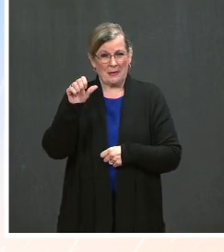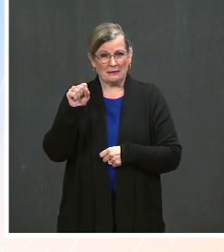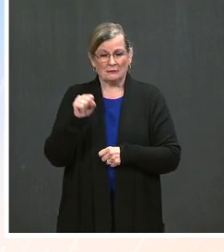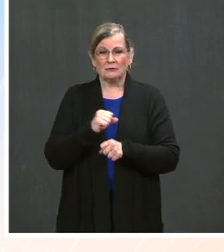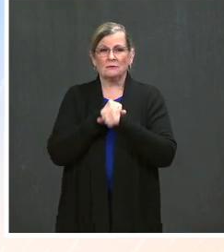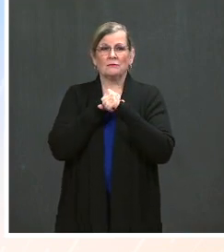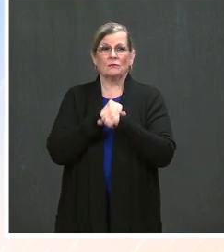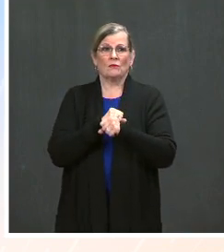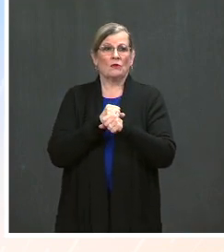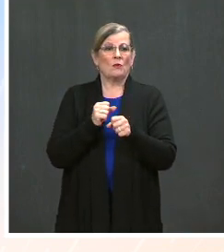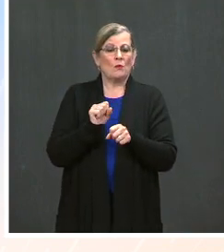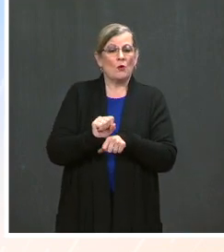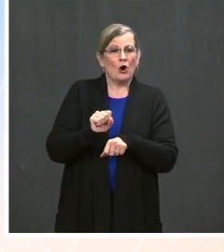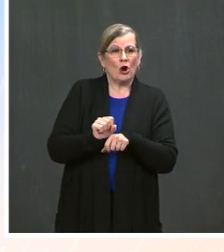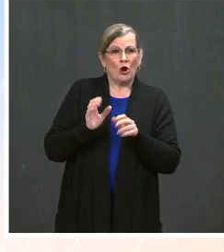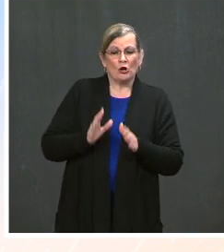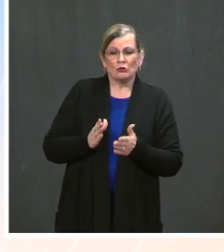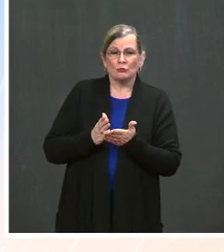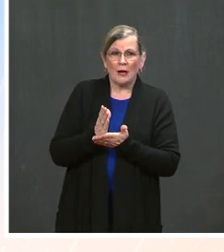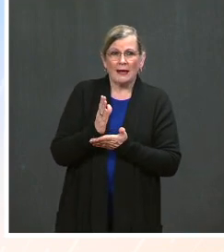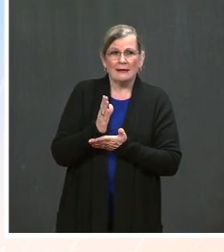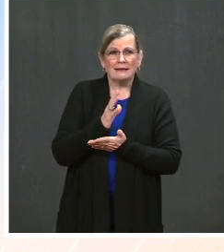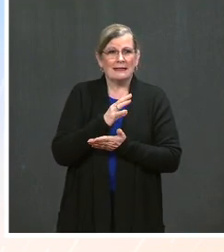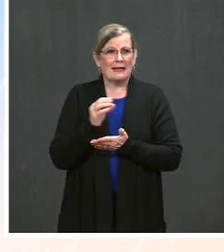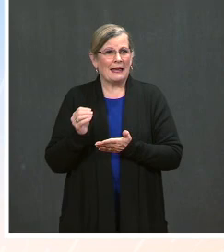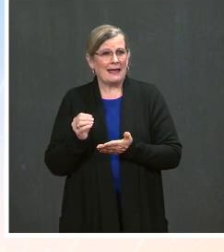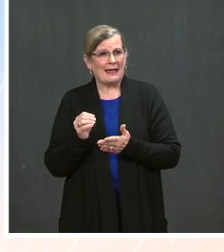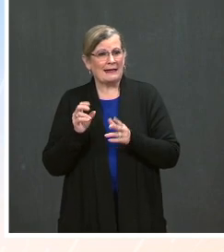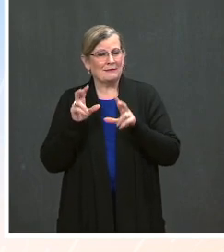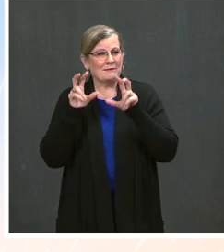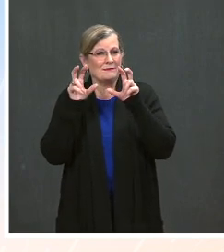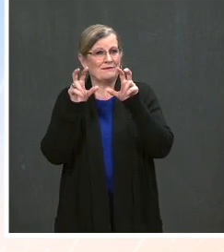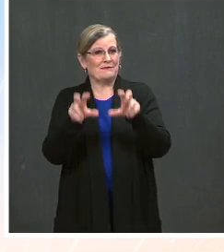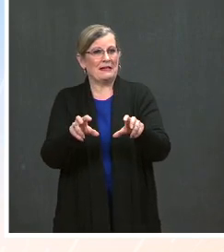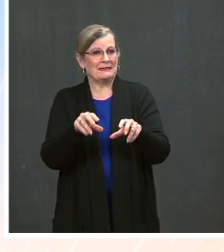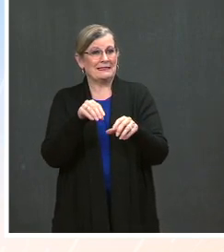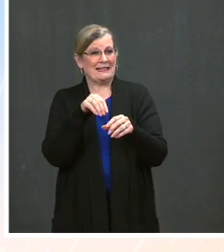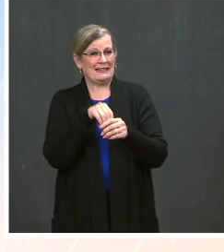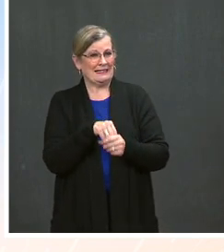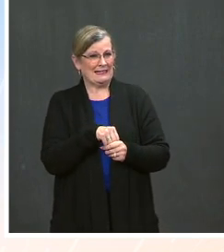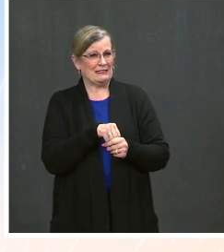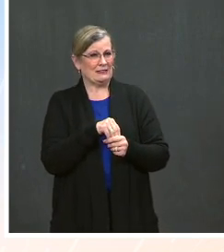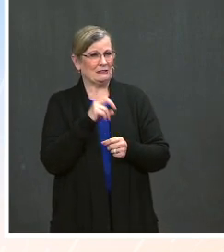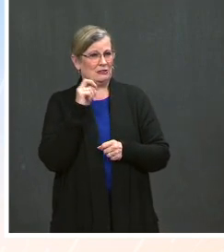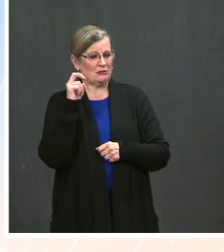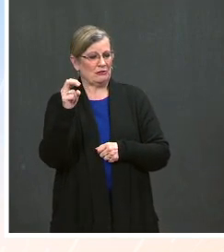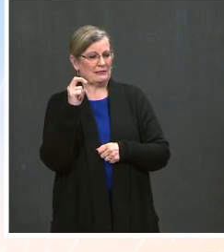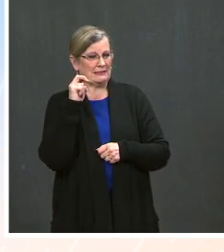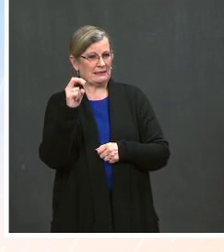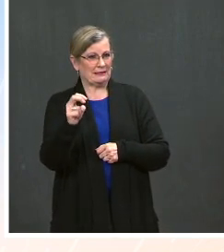and investing in public transit. As always, he's happy to take a couple questions. I'll be the bad cop. But, with that, we'll turn it over to you.